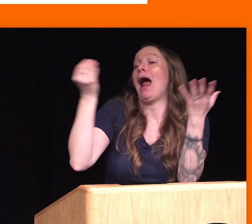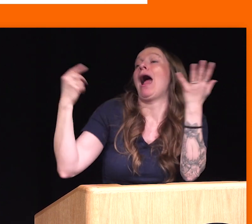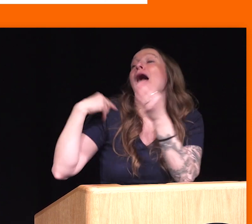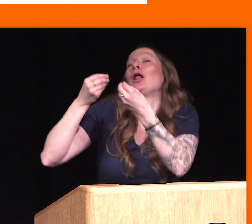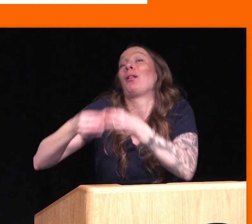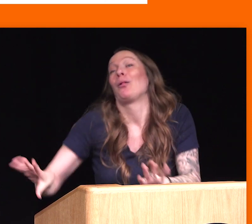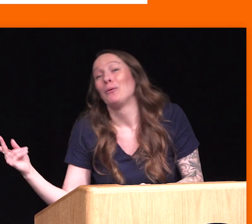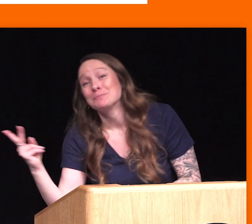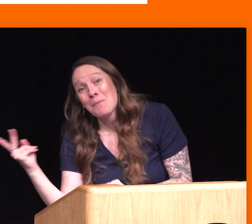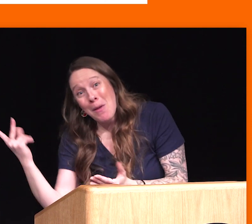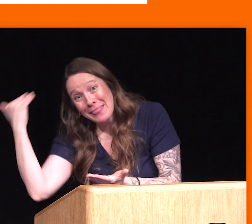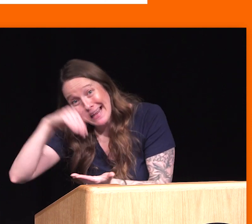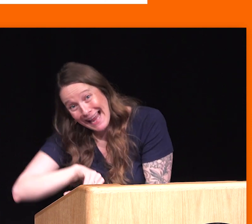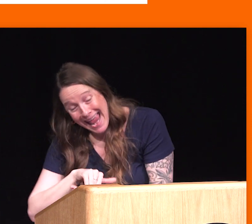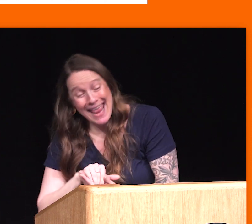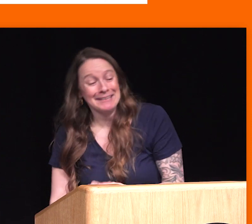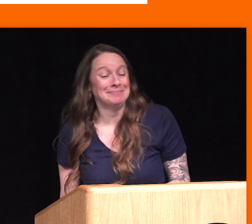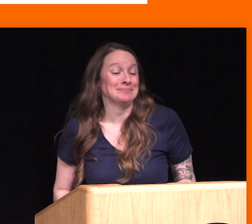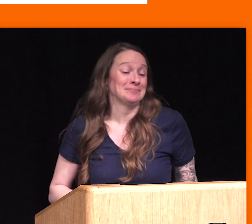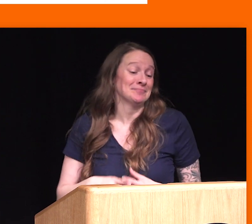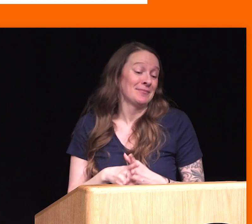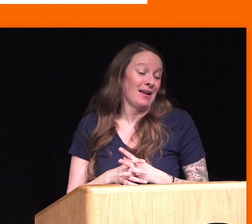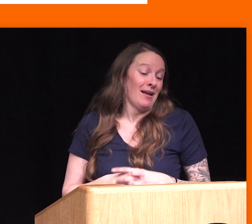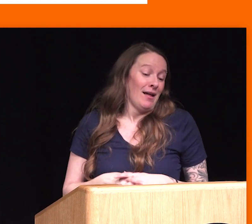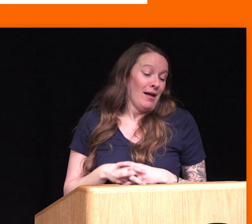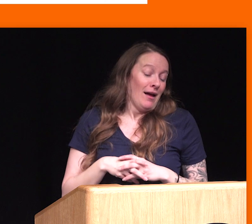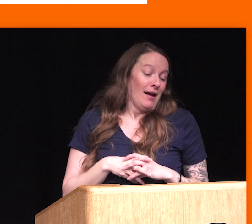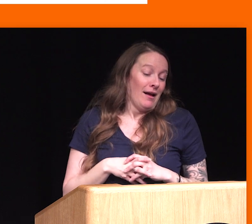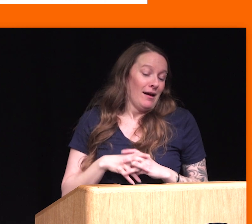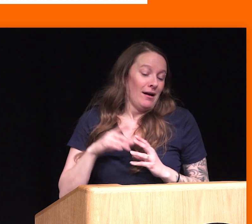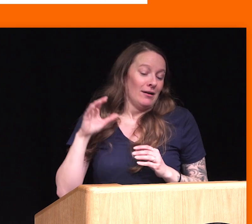had worked with me throughout this entire project, and then I lost both of them again.